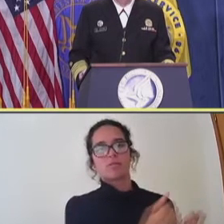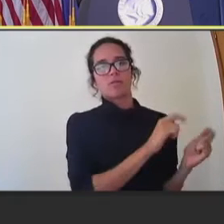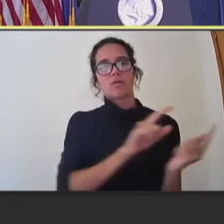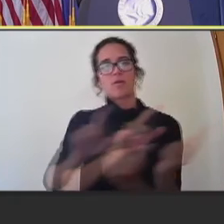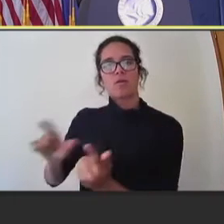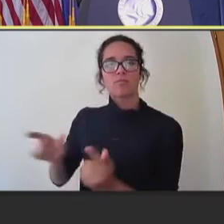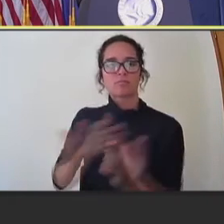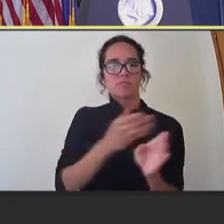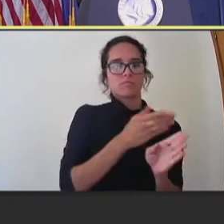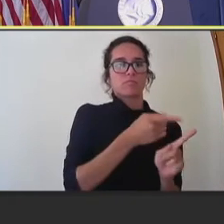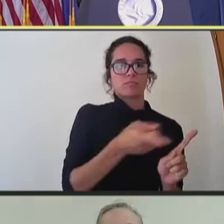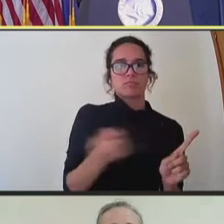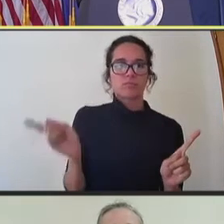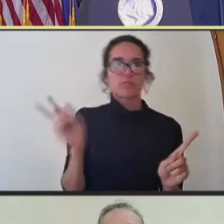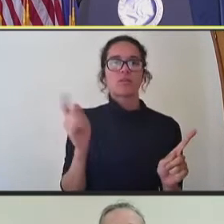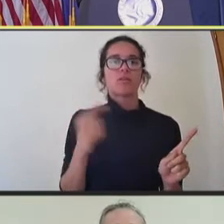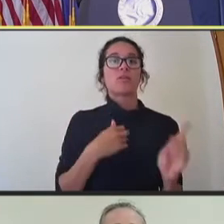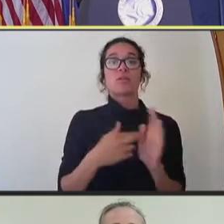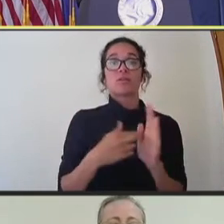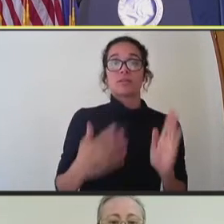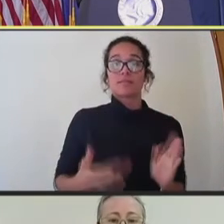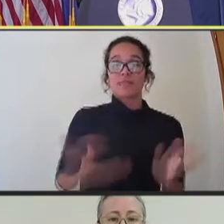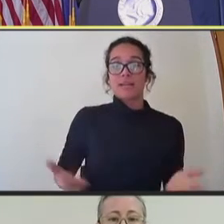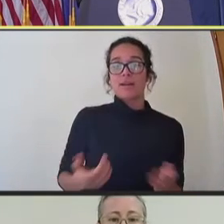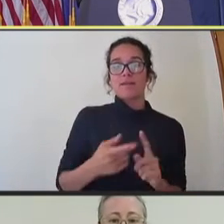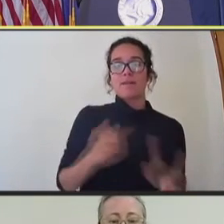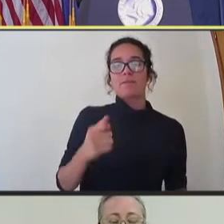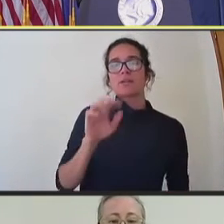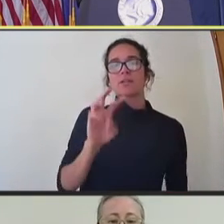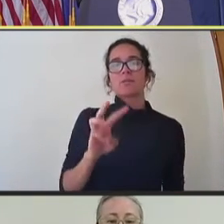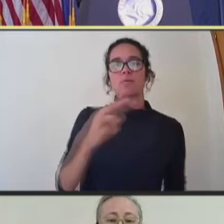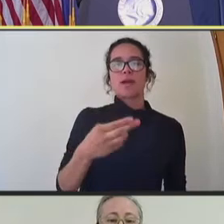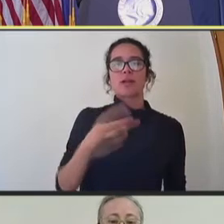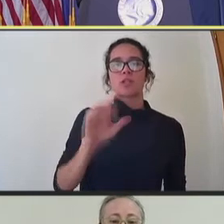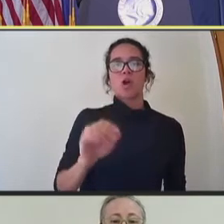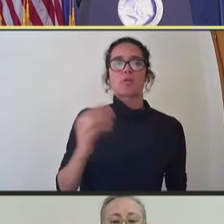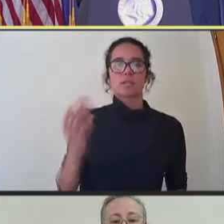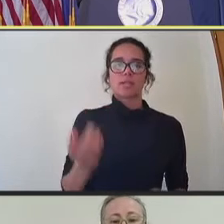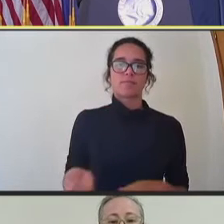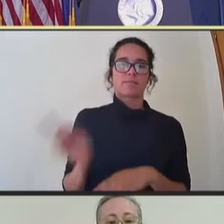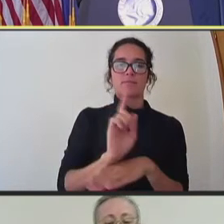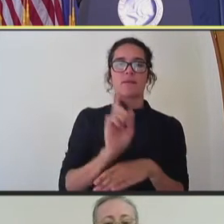the WHO speaking at this meeting to share more information about this wonderful accomplishment